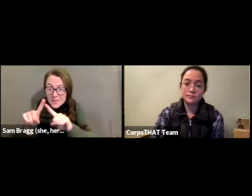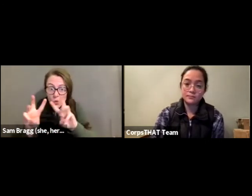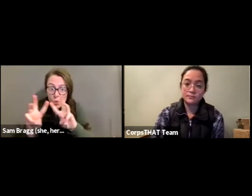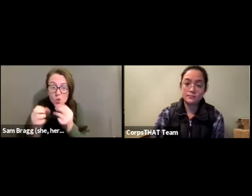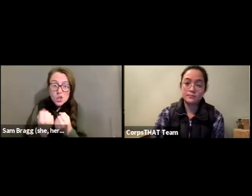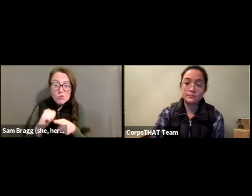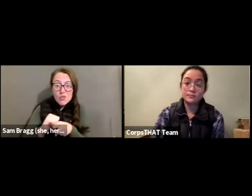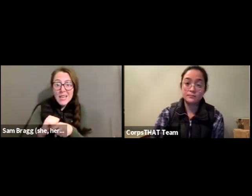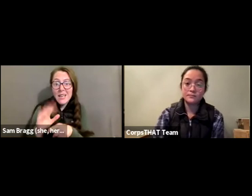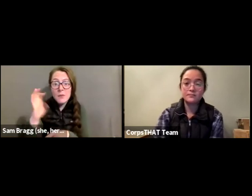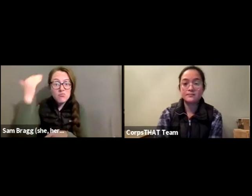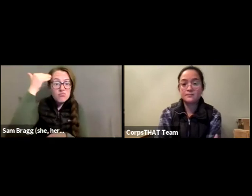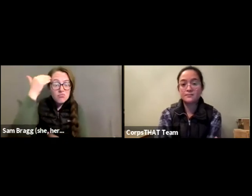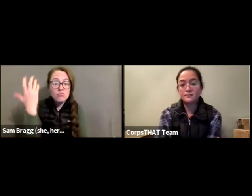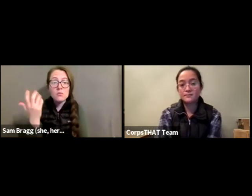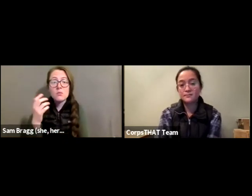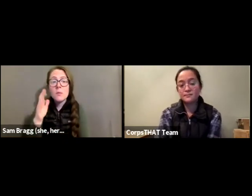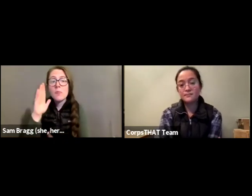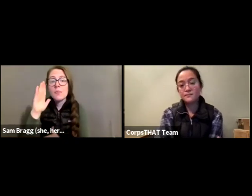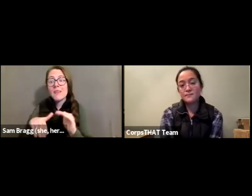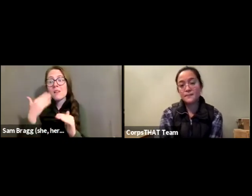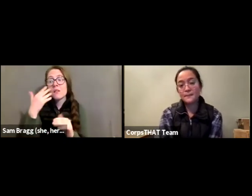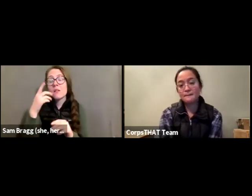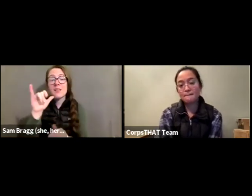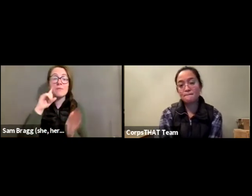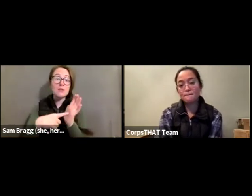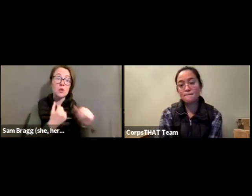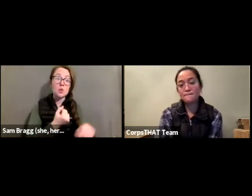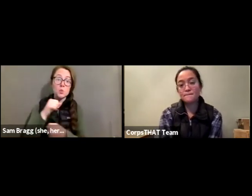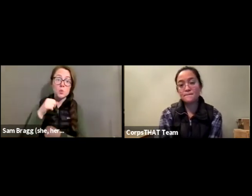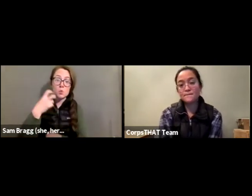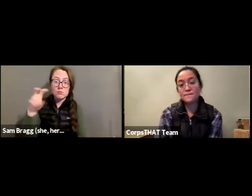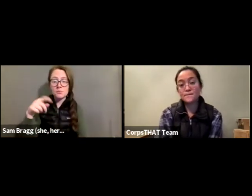be wonderful go ahead and pick up some workshops or you know try to gain knowledge in those areas